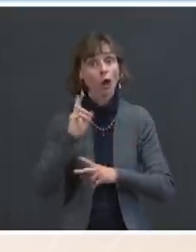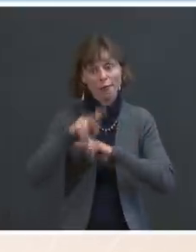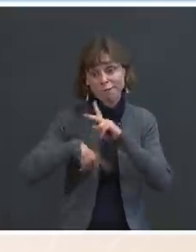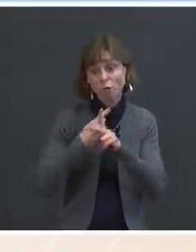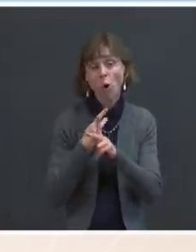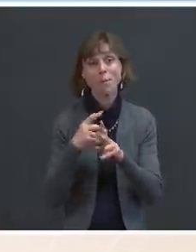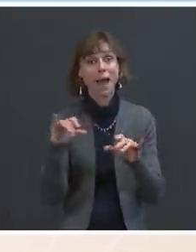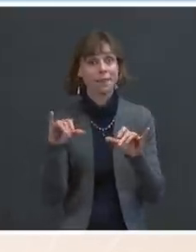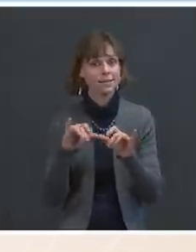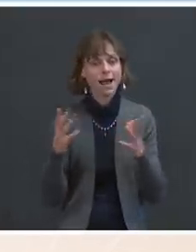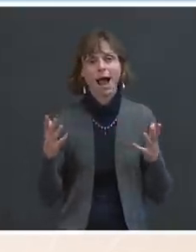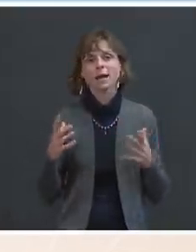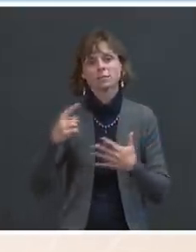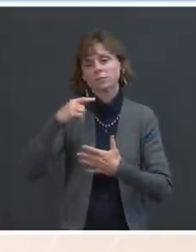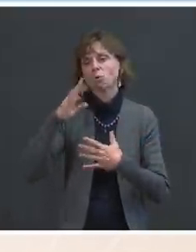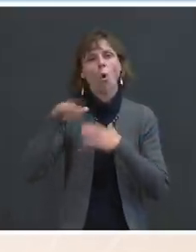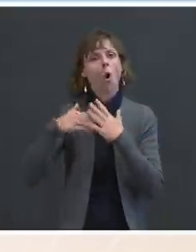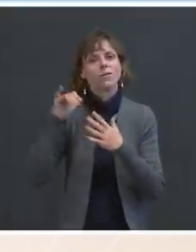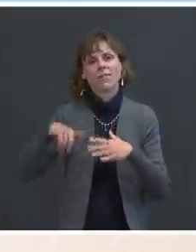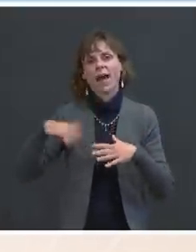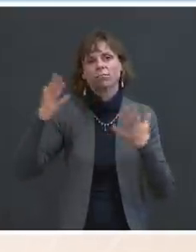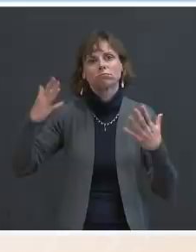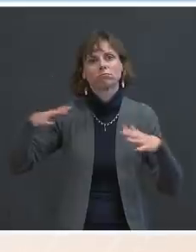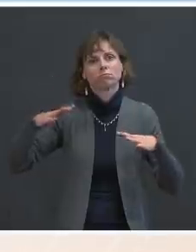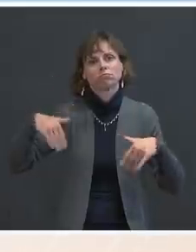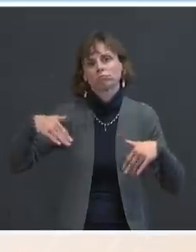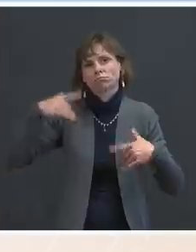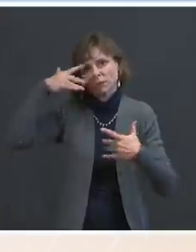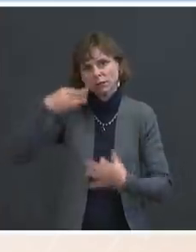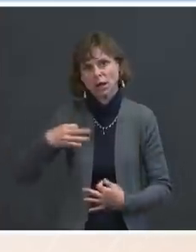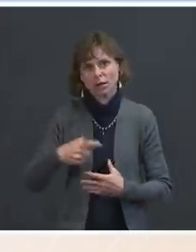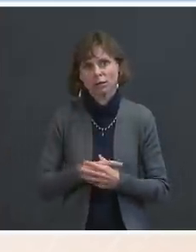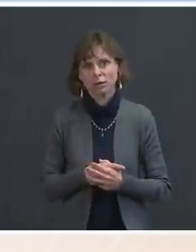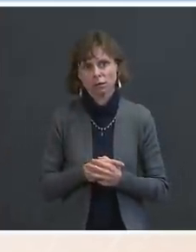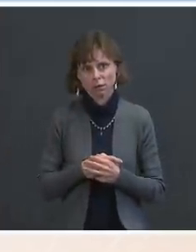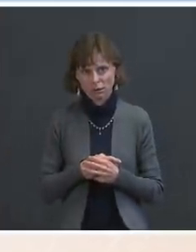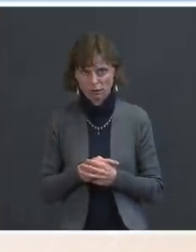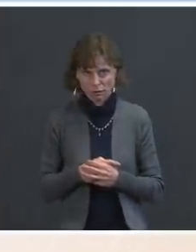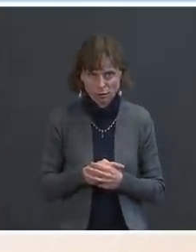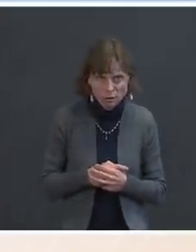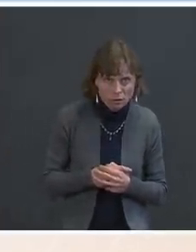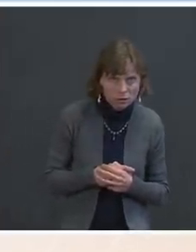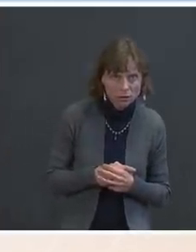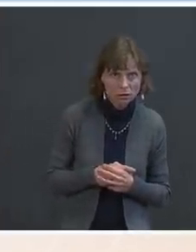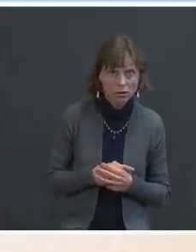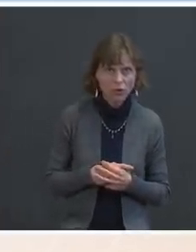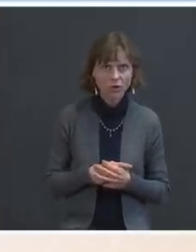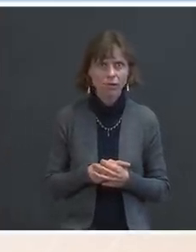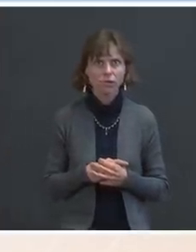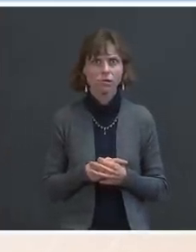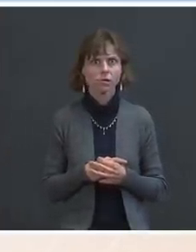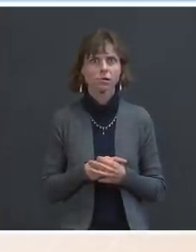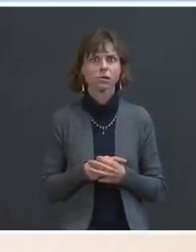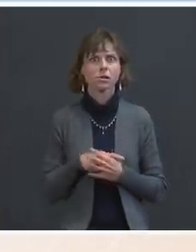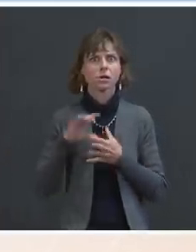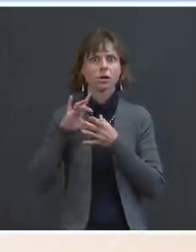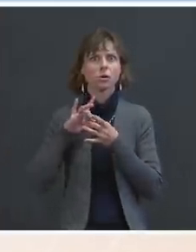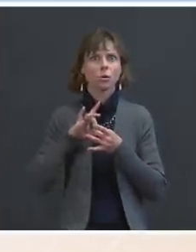haven't been finalized quite yet. The Press: And then, one other thing that you, kind of, hinted you might have an answer for yesterday, which is another thing related to Ron: the clearing --